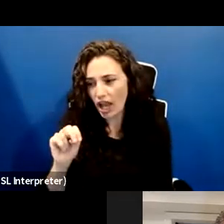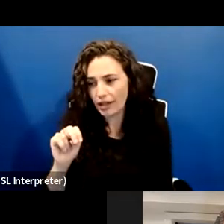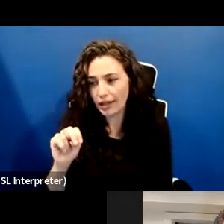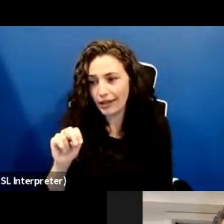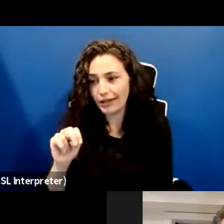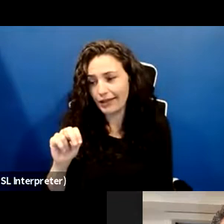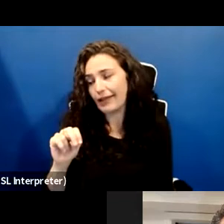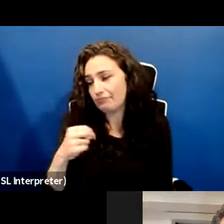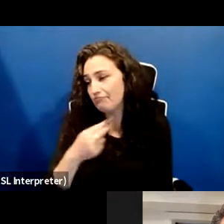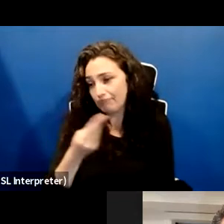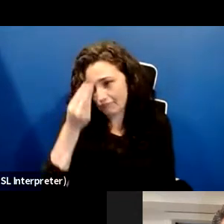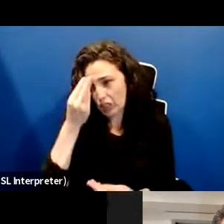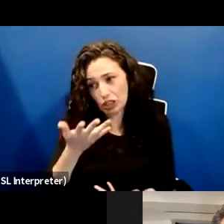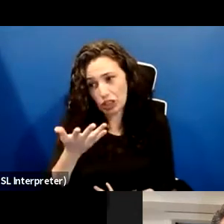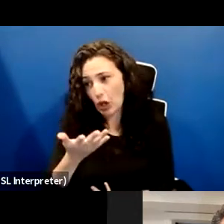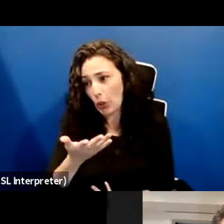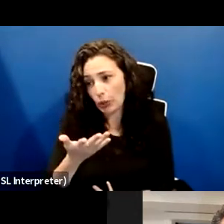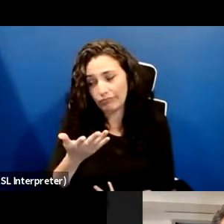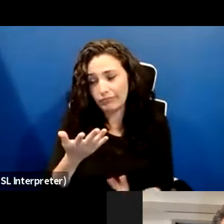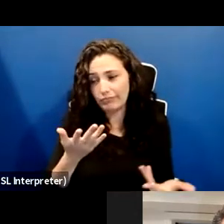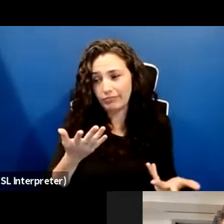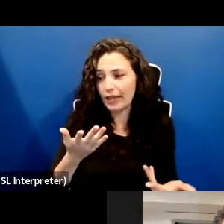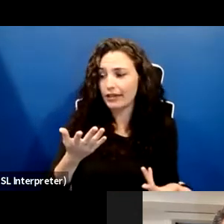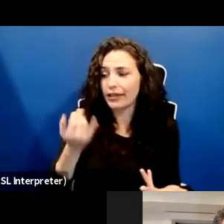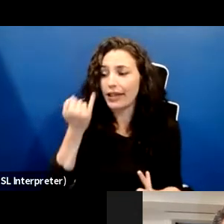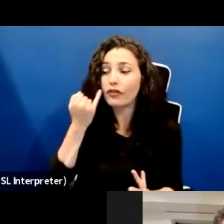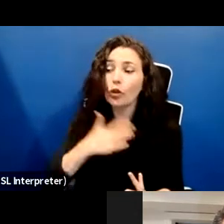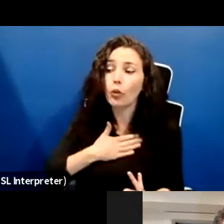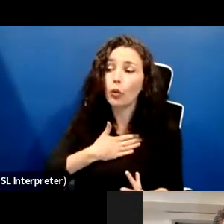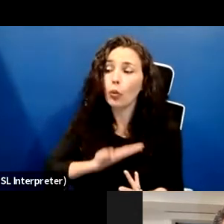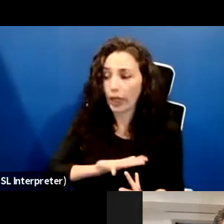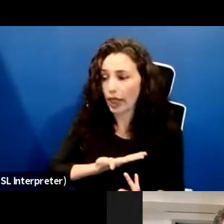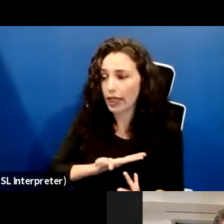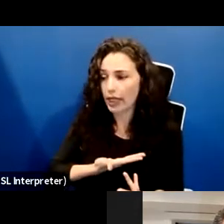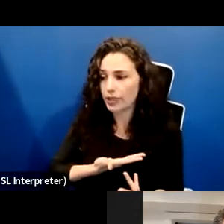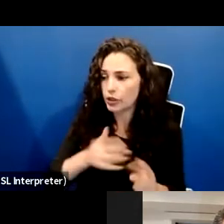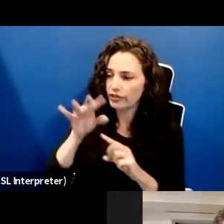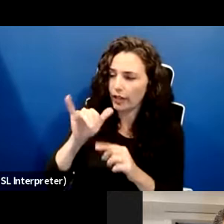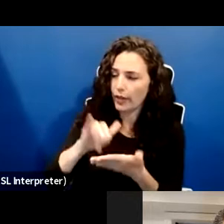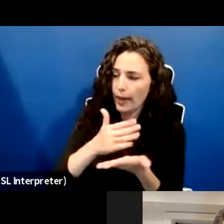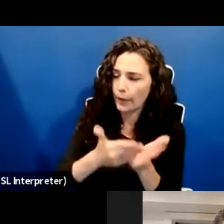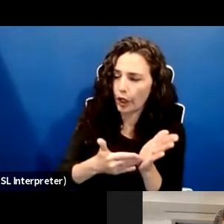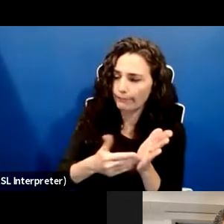And I think that was one of the lines, there's many more and Mirtha as well.